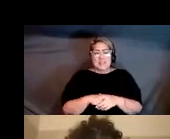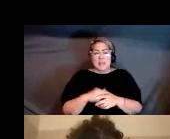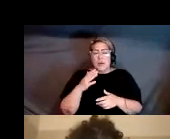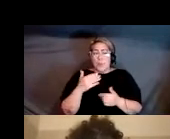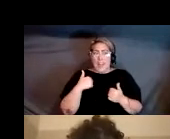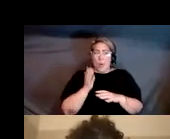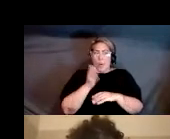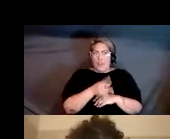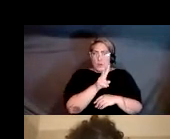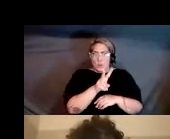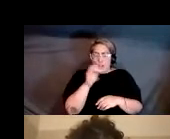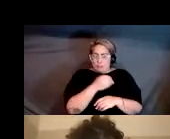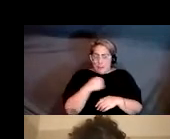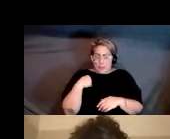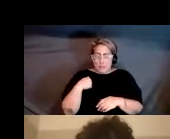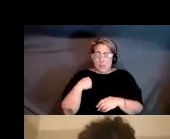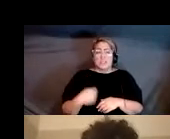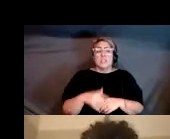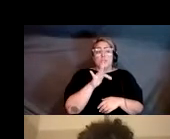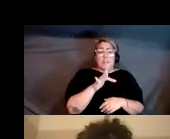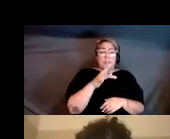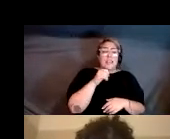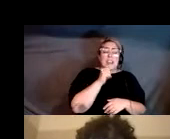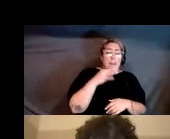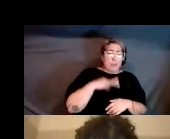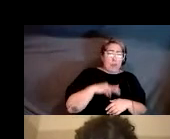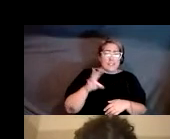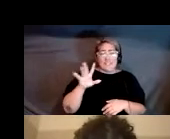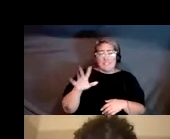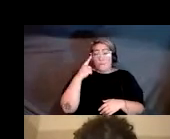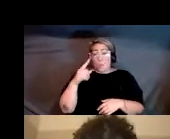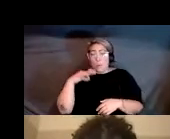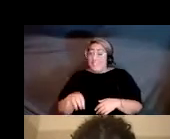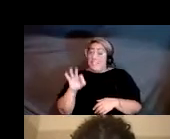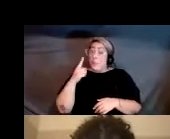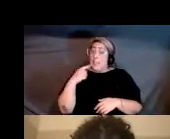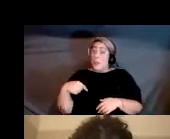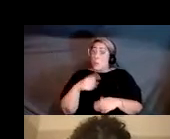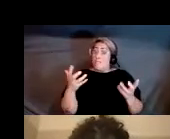200 members from both nonprofit and for-profit. If you fit into who we are we would love to hear from you and have